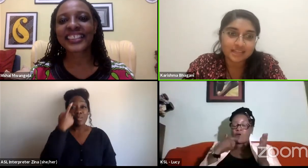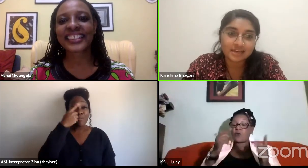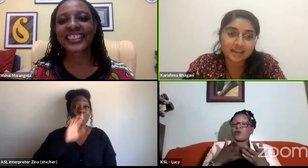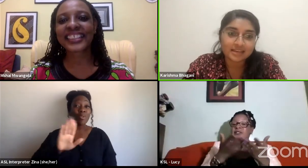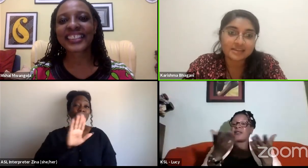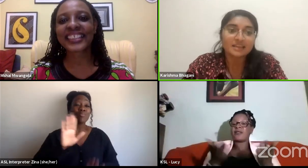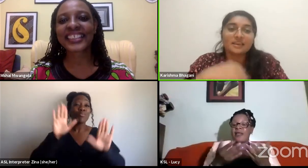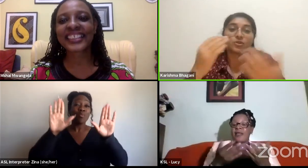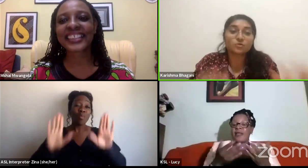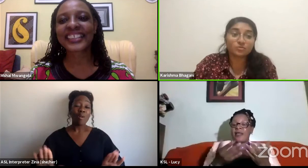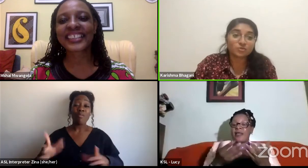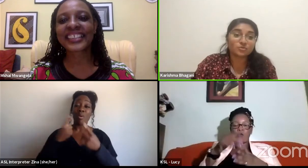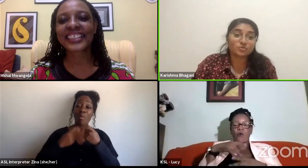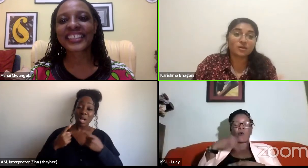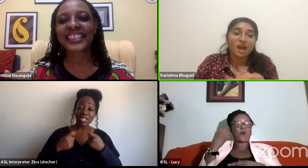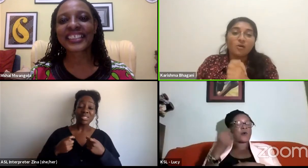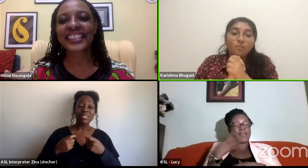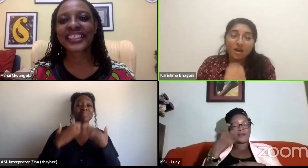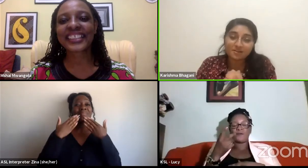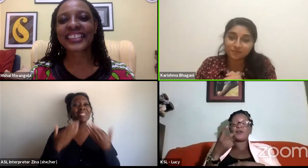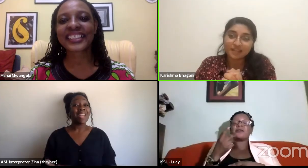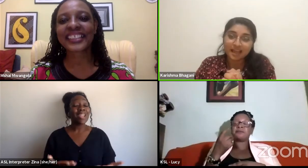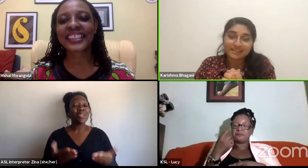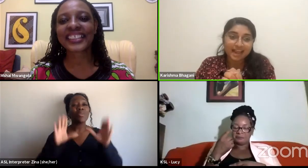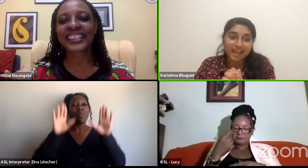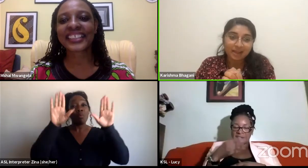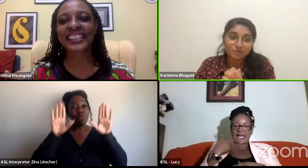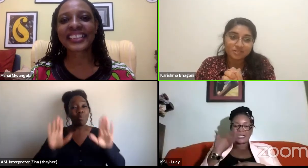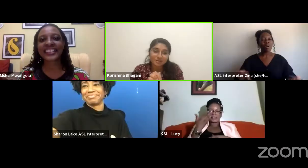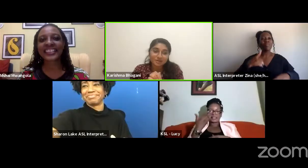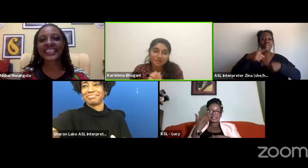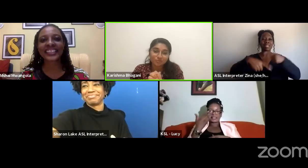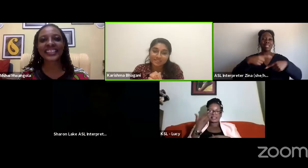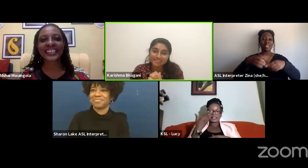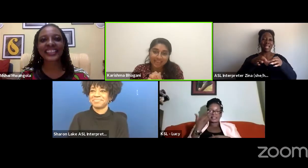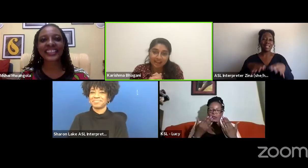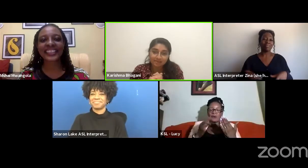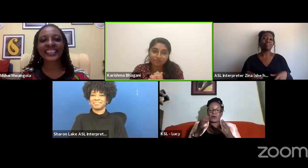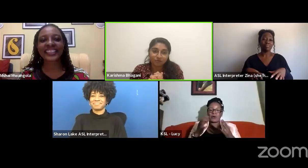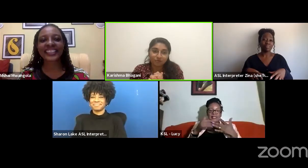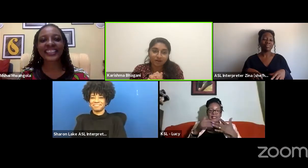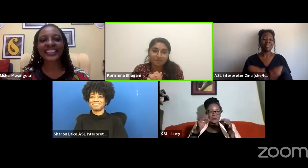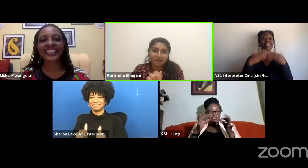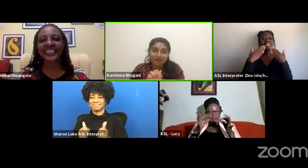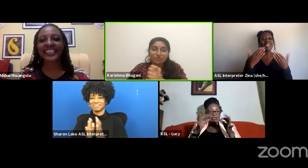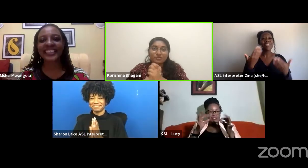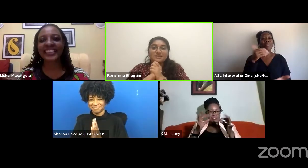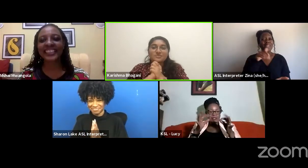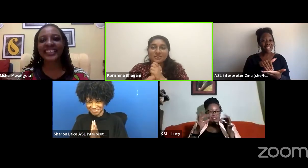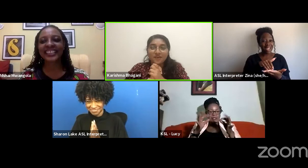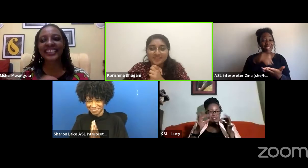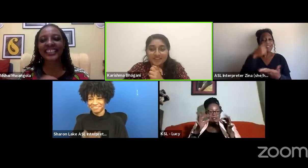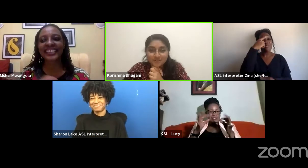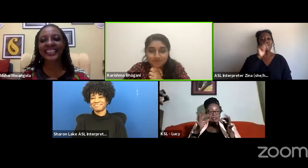and thank you to our wonderful Sign Language Interpreters once again for bearing through us with the conversation,